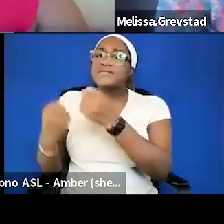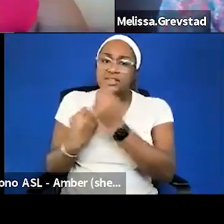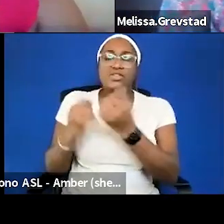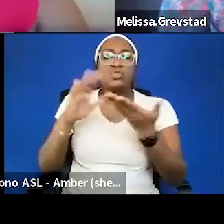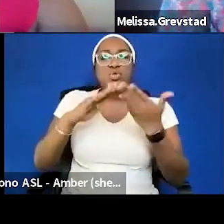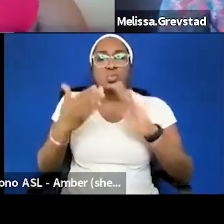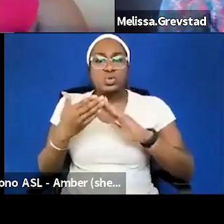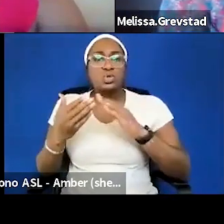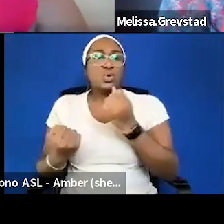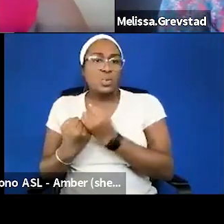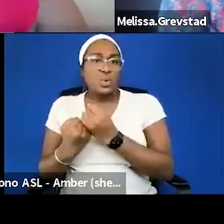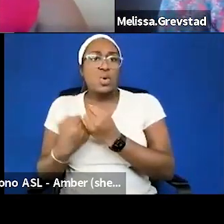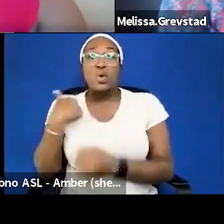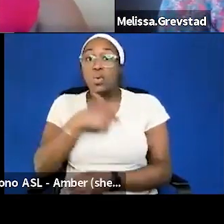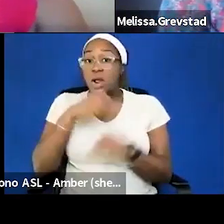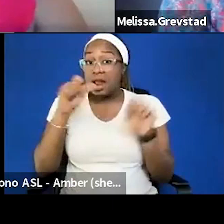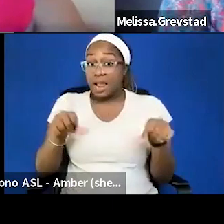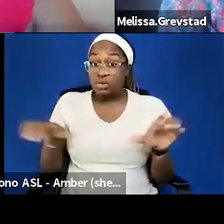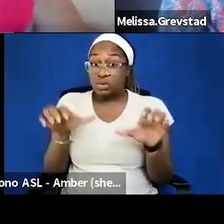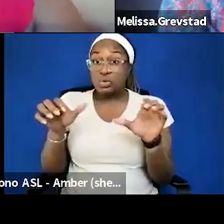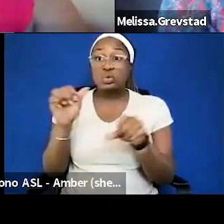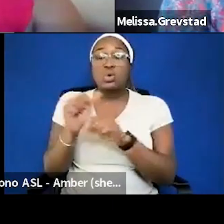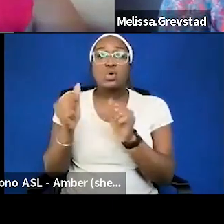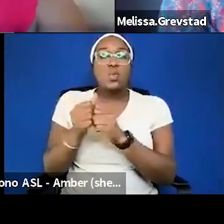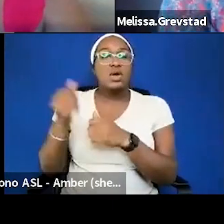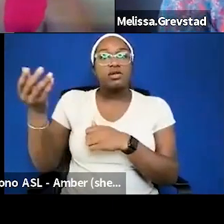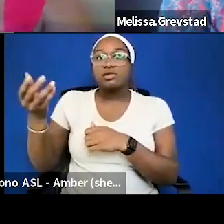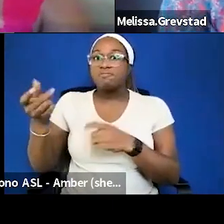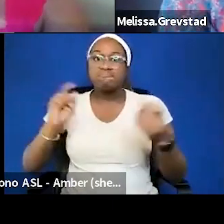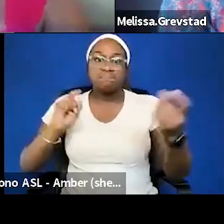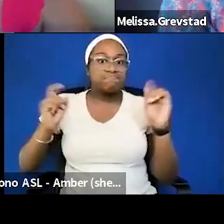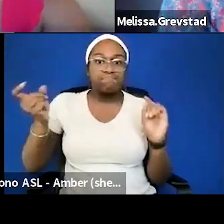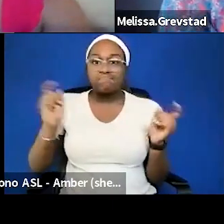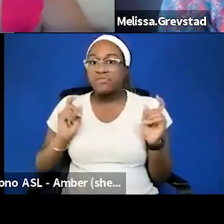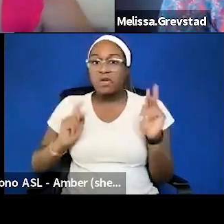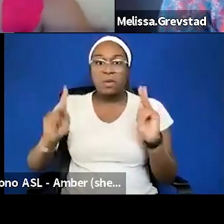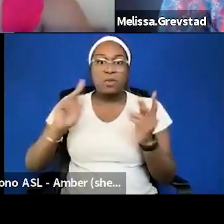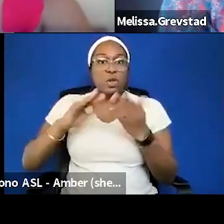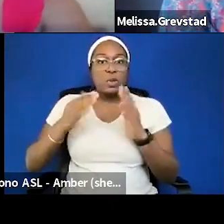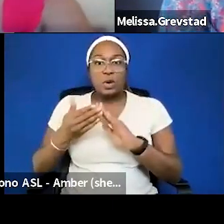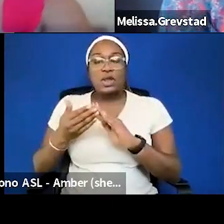We are able to do this work with the generous contributions of people in our community and allies. We are